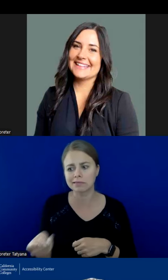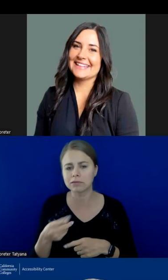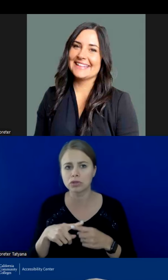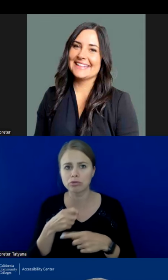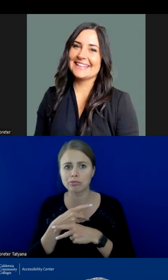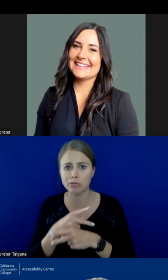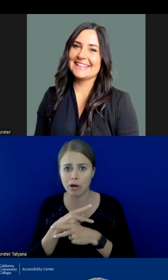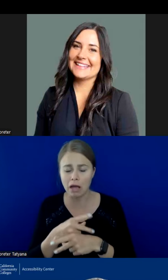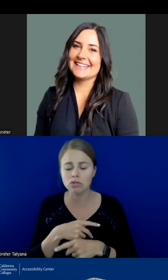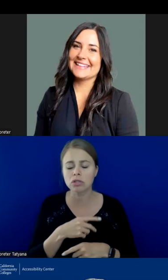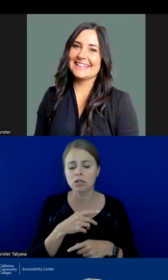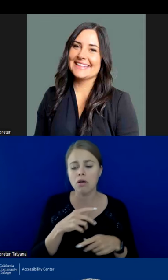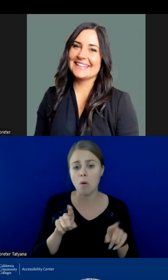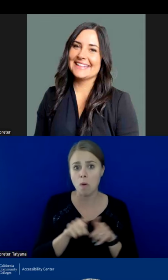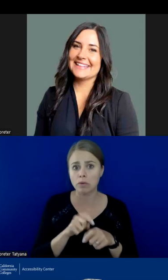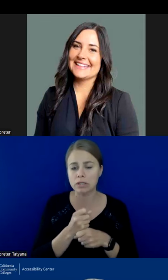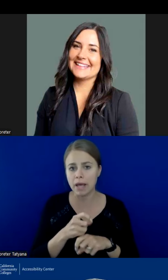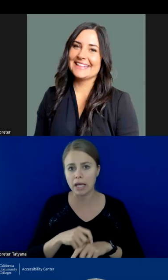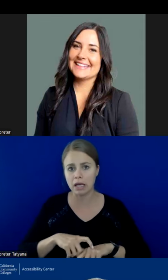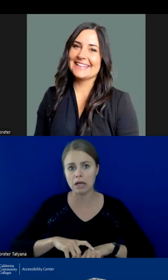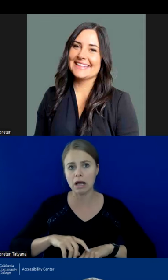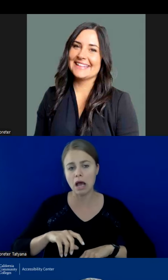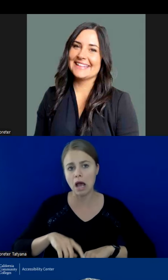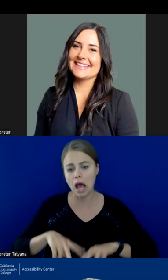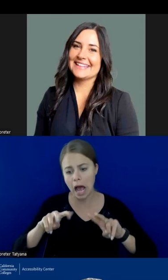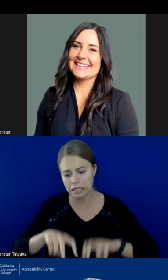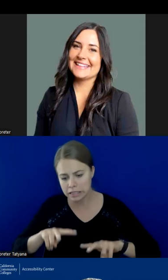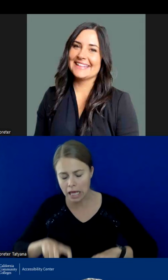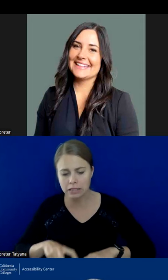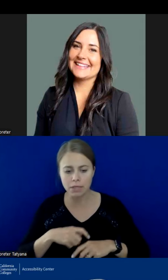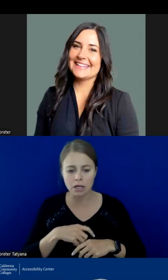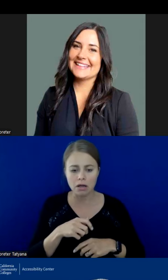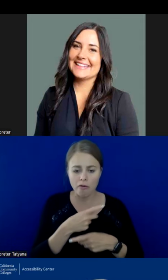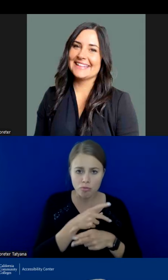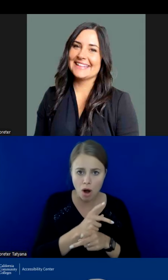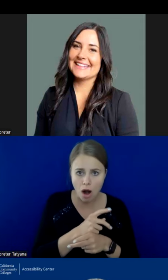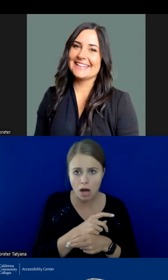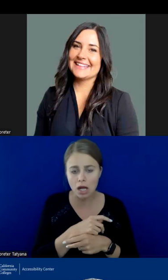Also, making assessment of products and the content